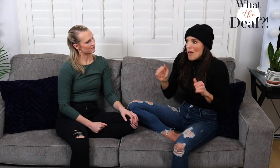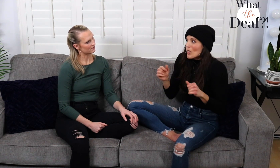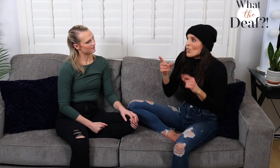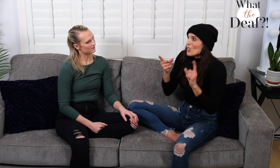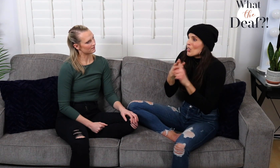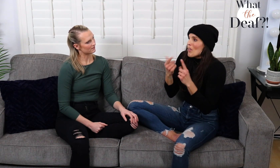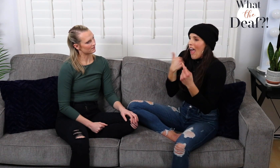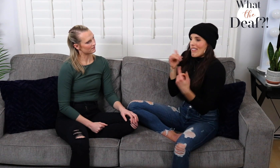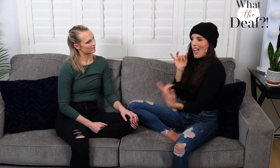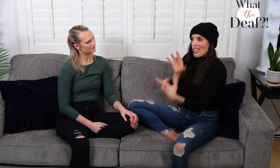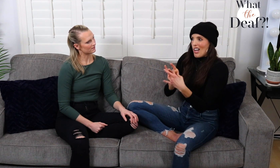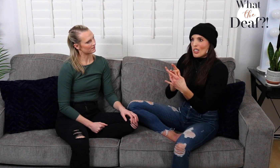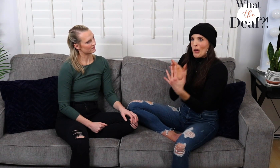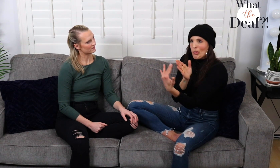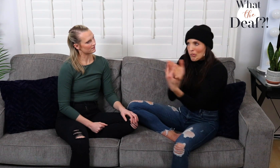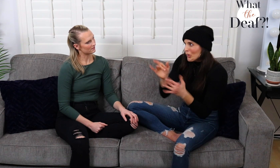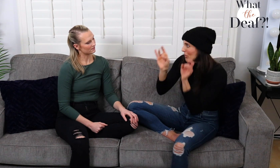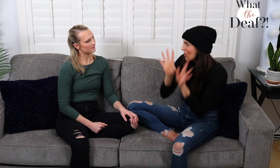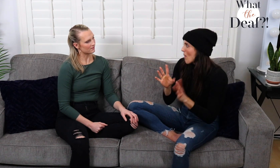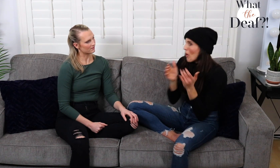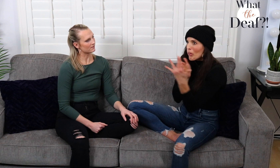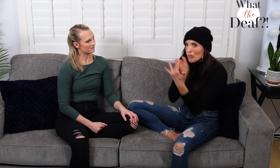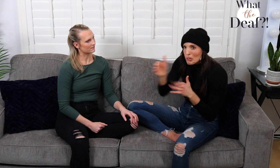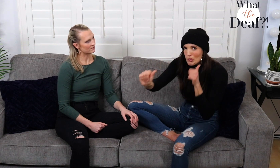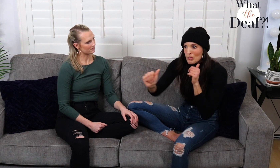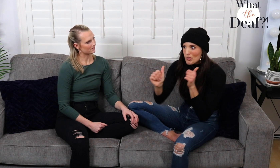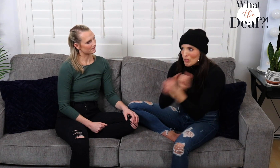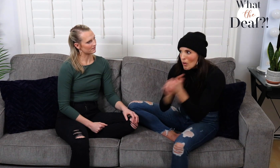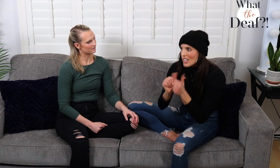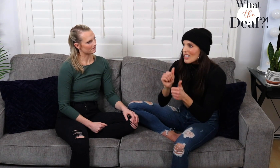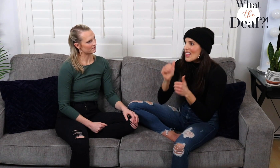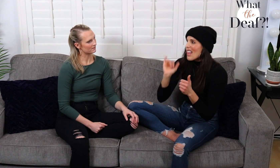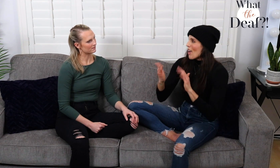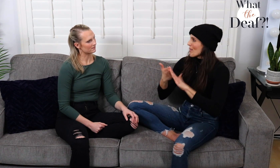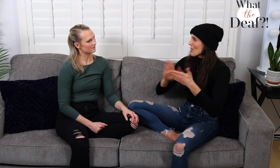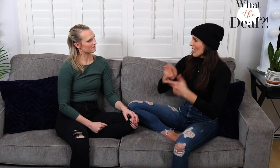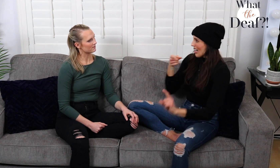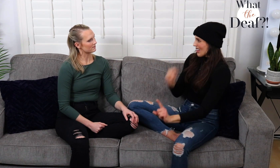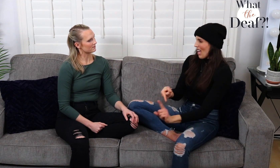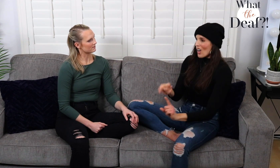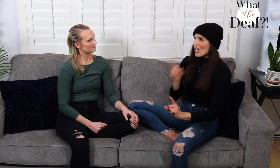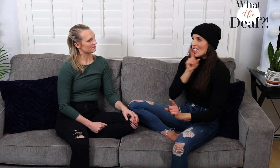are able to have that connection through volleyball through Sports and have that Community there